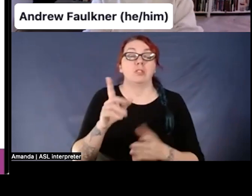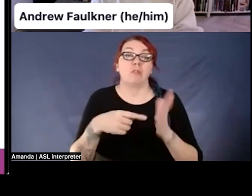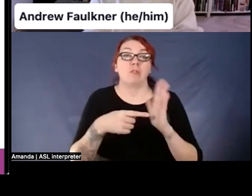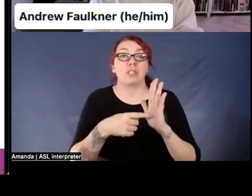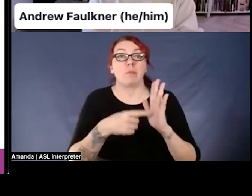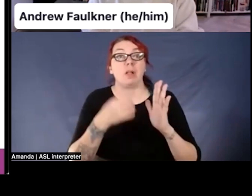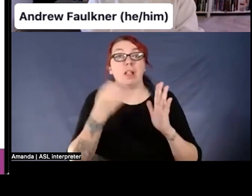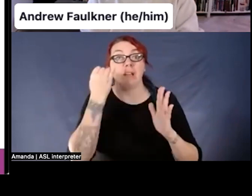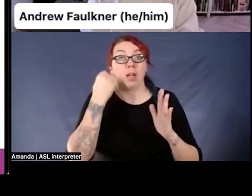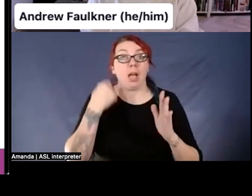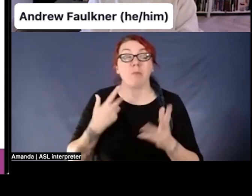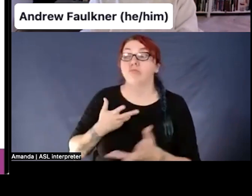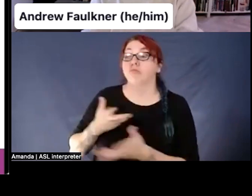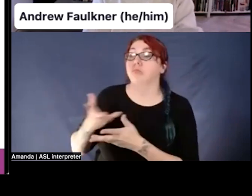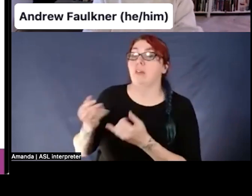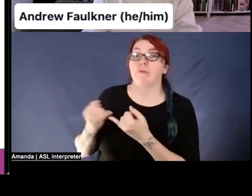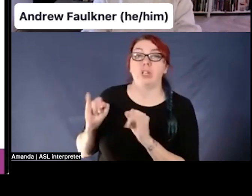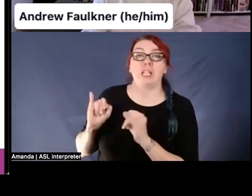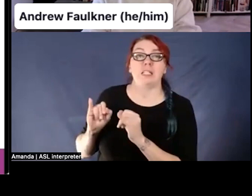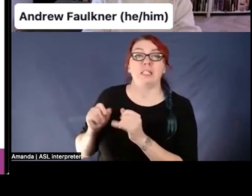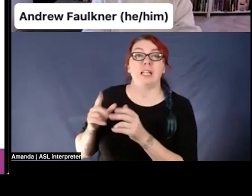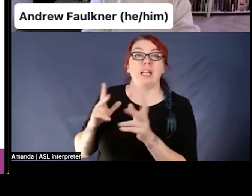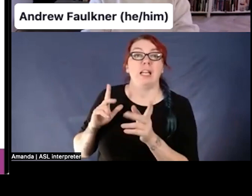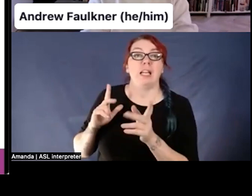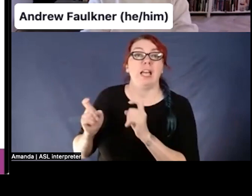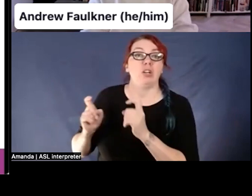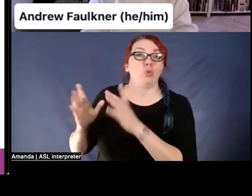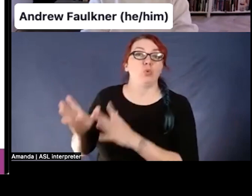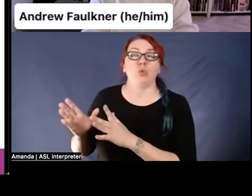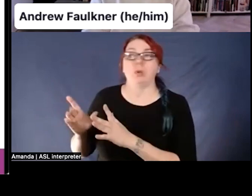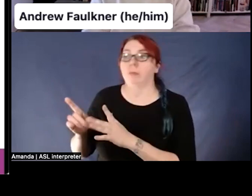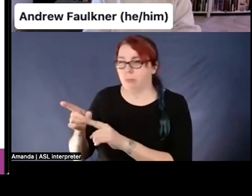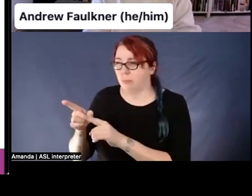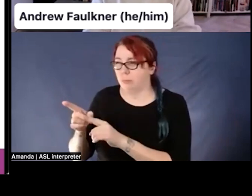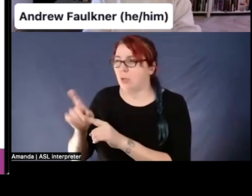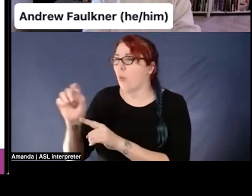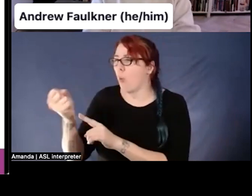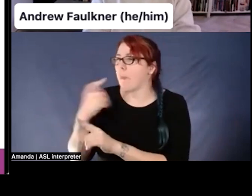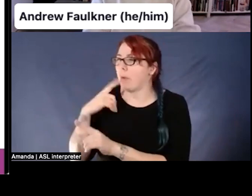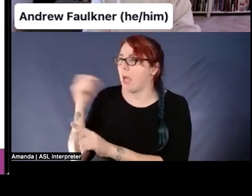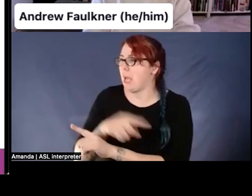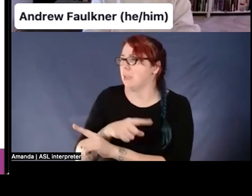about before going back to them, I'll add it to the agenda. Saves me having to send an email out.